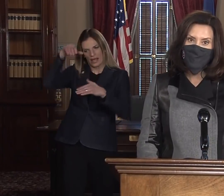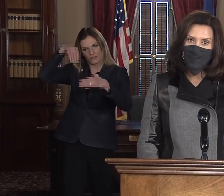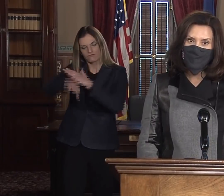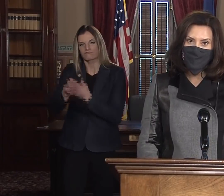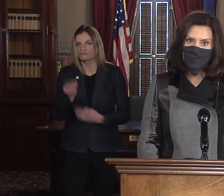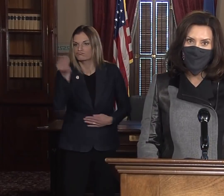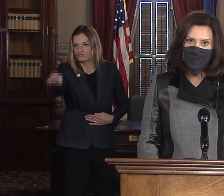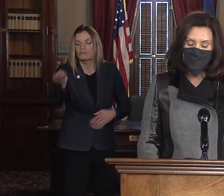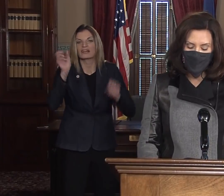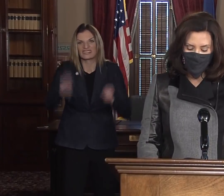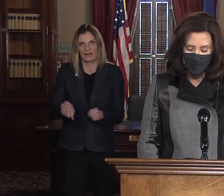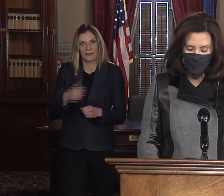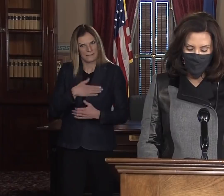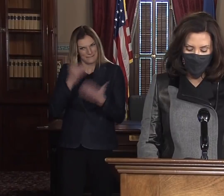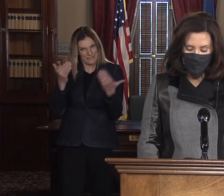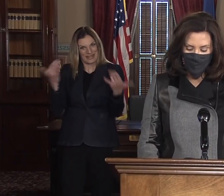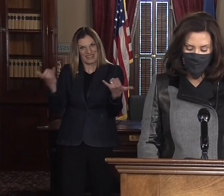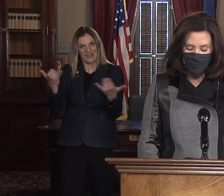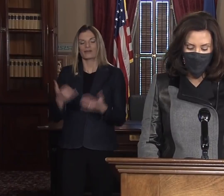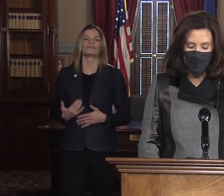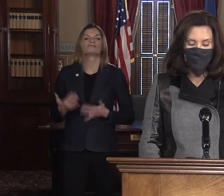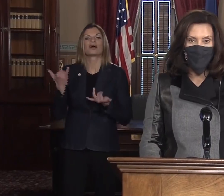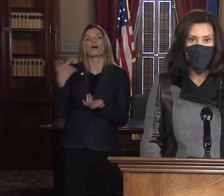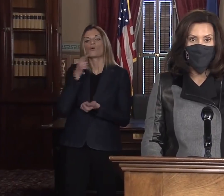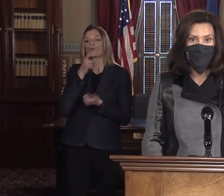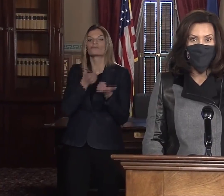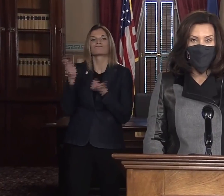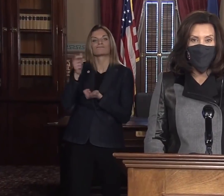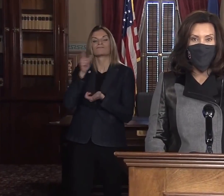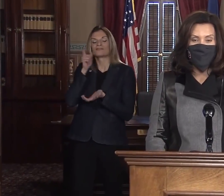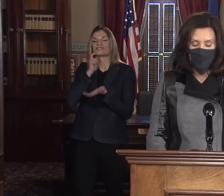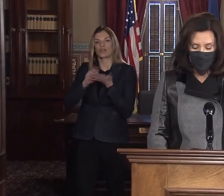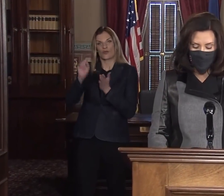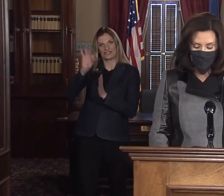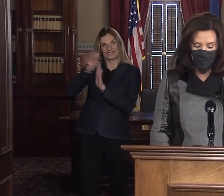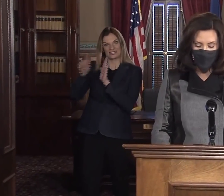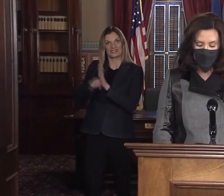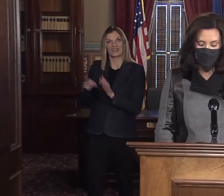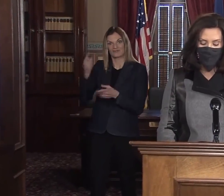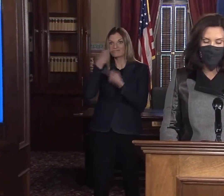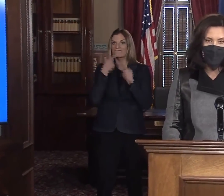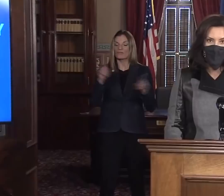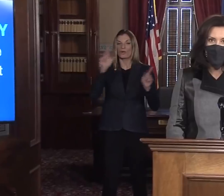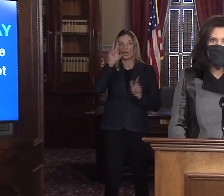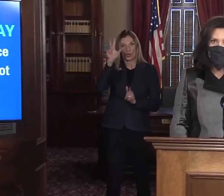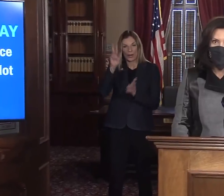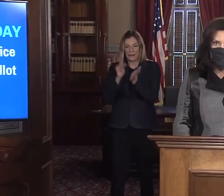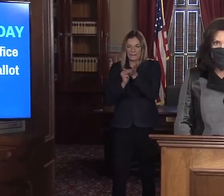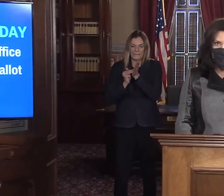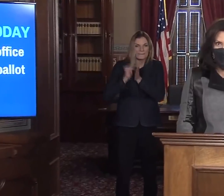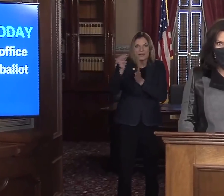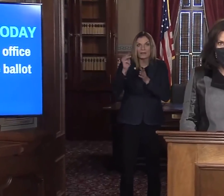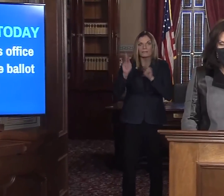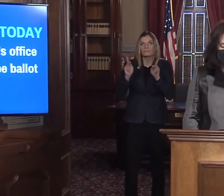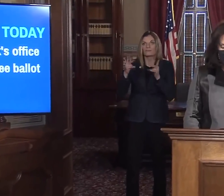DROP THEM OFF AT A DROP BOX OR TURN THEM IN AT THE OFFICE. YESTERDAY SECRETARY OF STATE